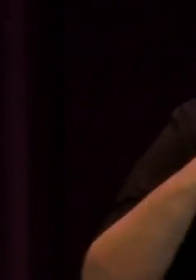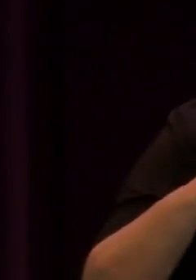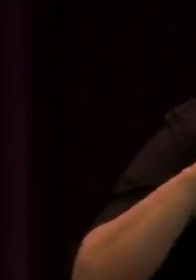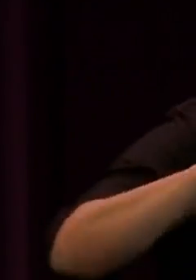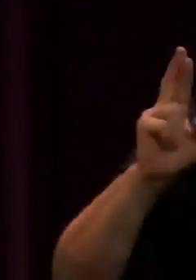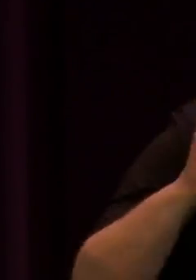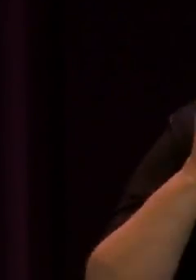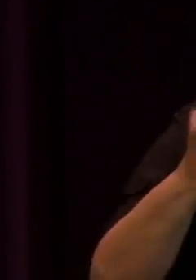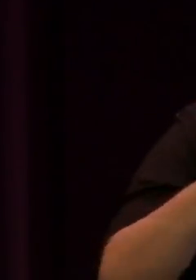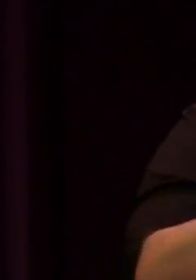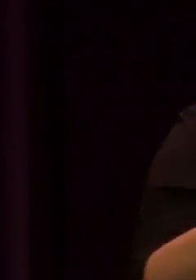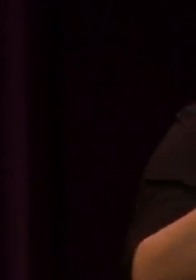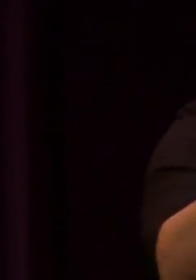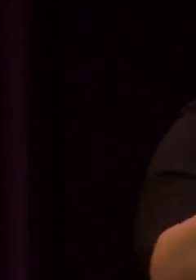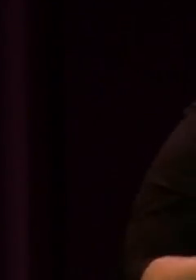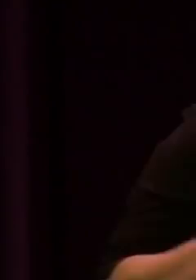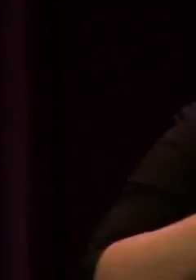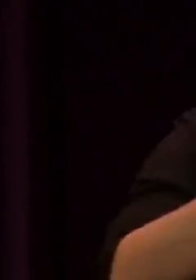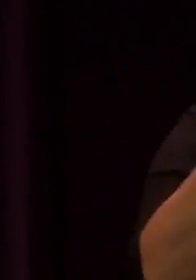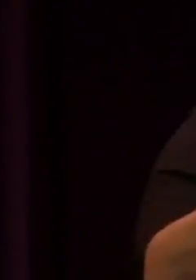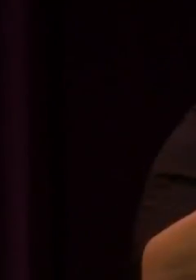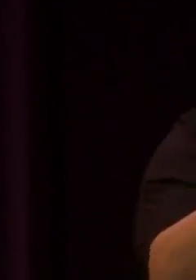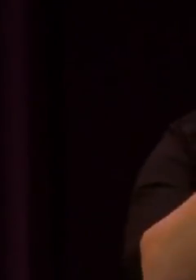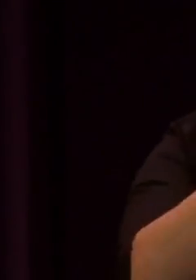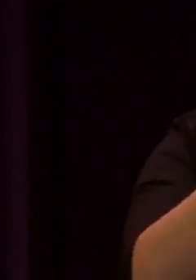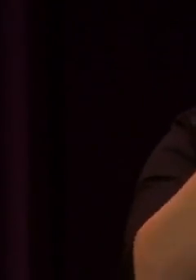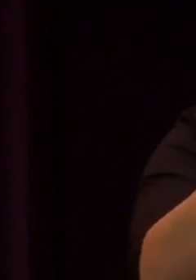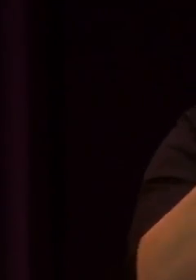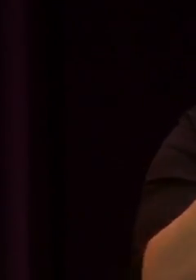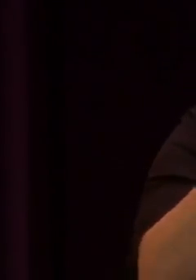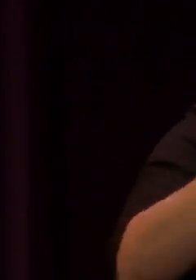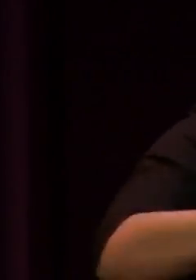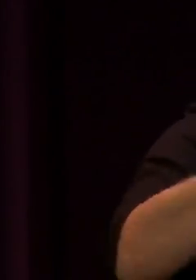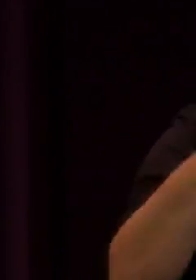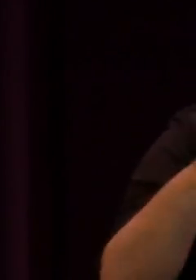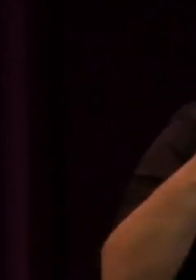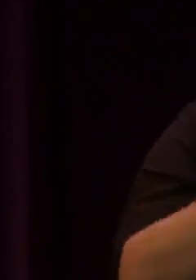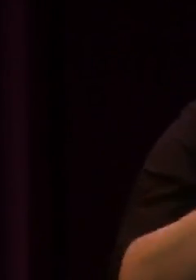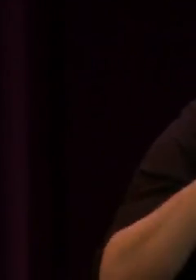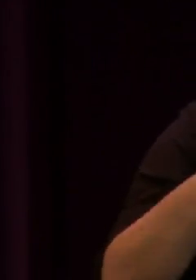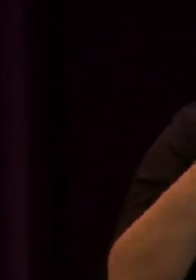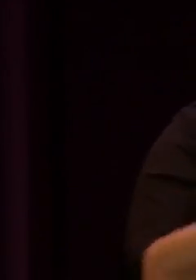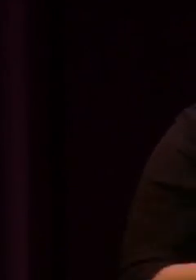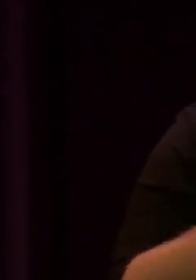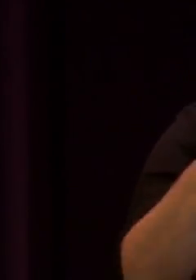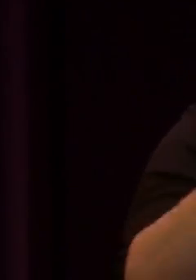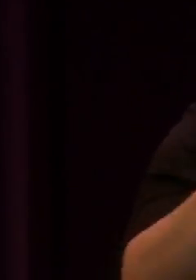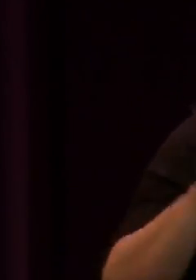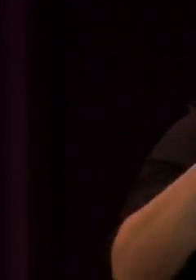IT'S NEVER BEEN IN BETTER ORDER, NEVER. OUR FINANCES ARE THE STRONGEST OF ANY CITY, COUNTY, STATE IN AMERICA.